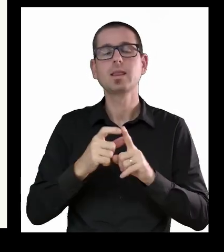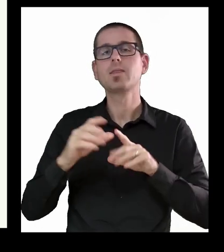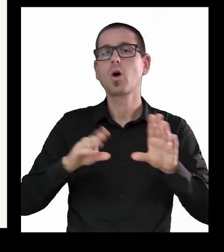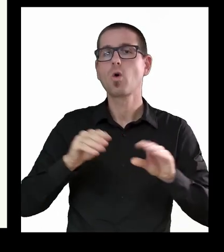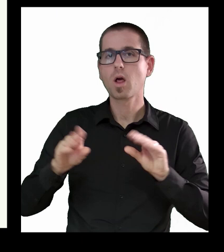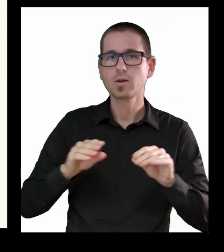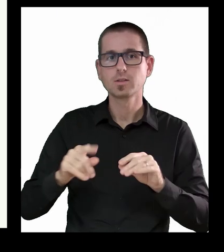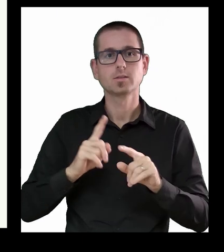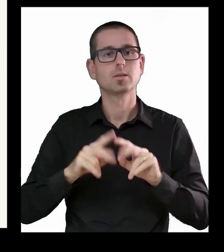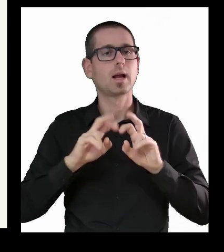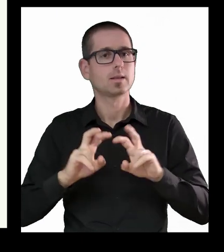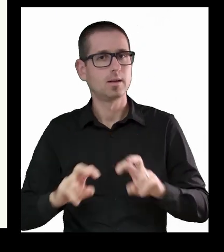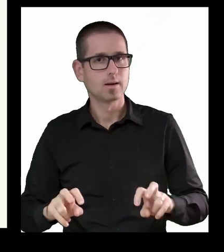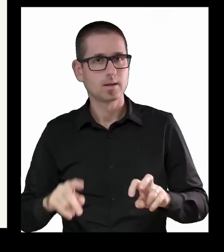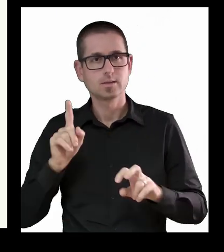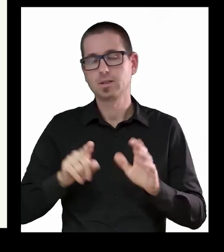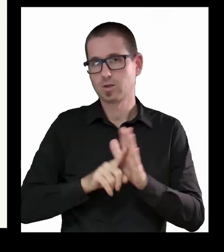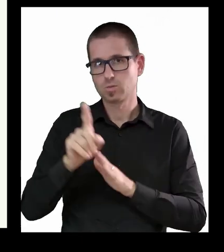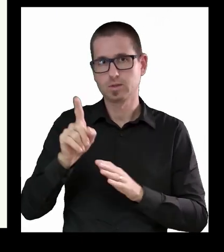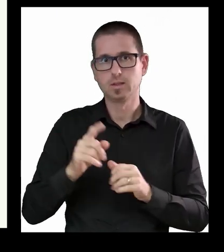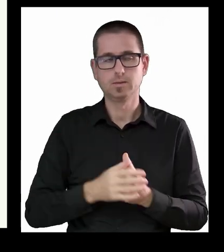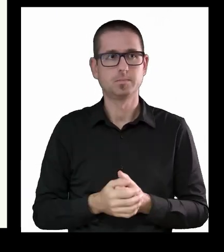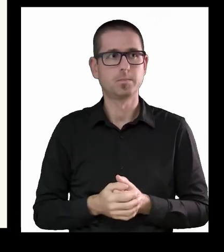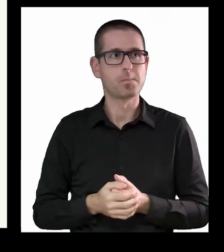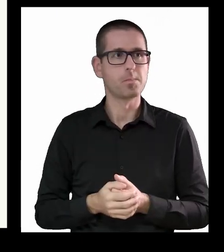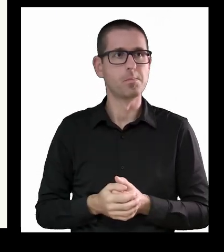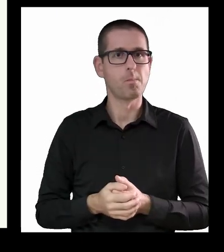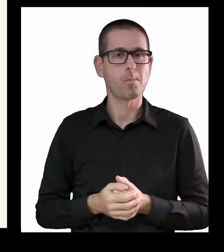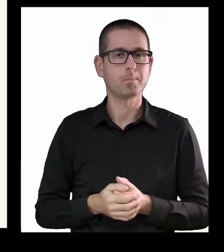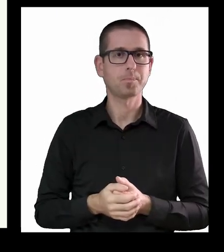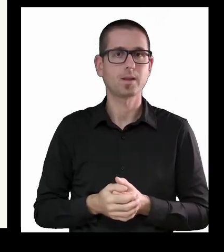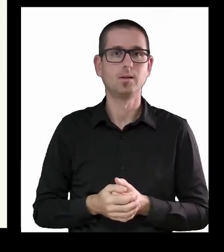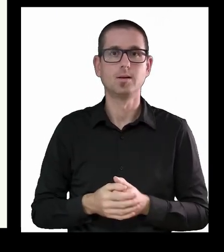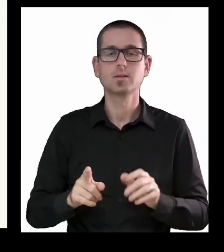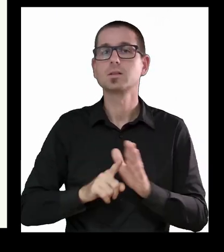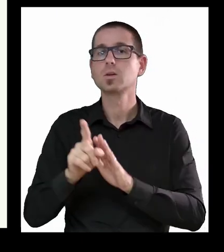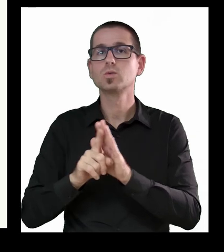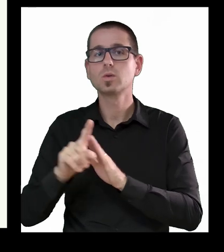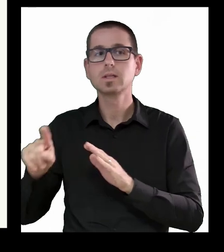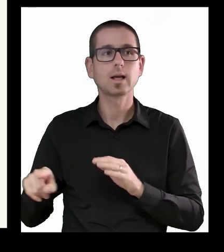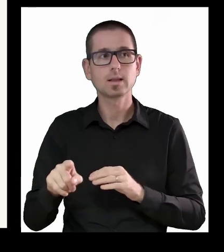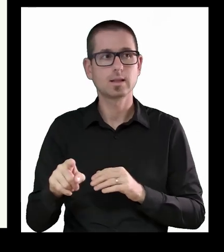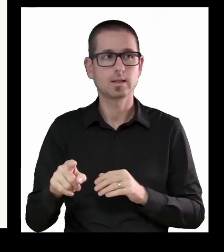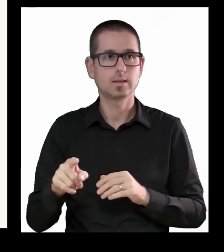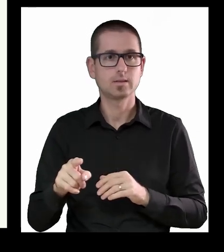analysis and result. Of course, at last the results just get in a short time.